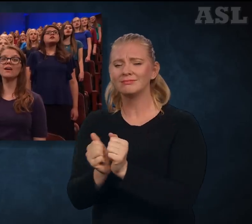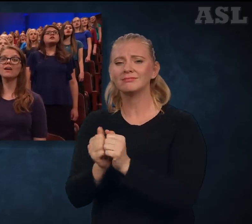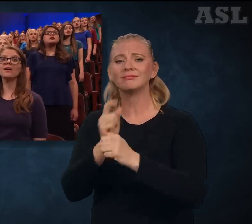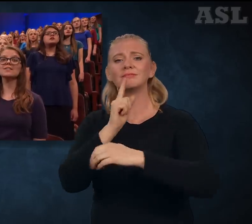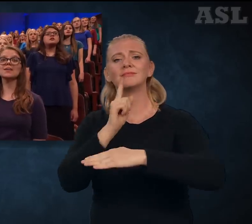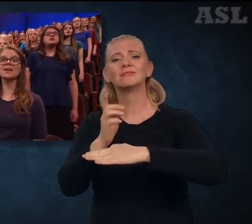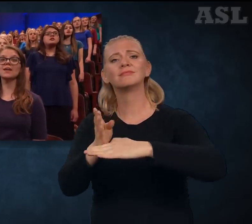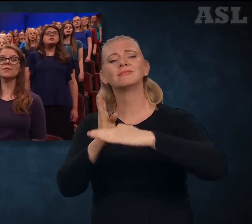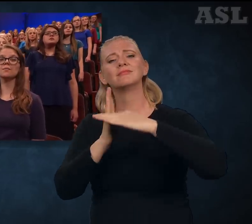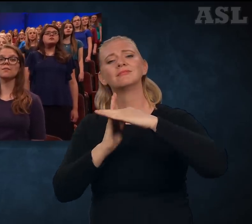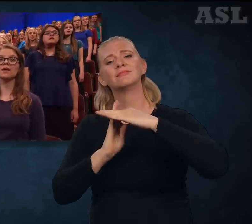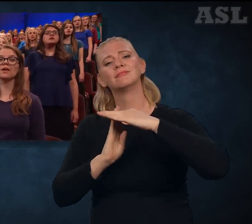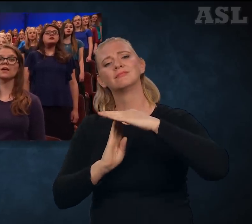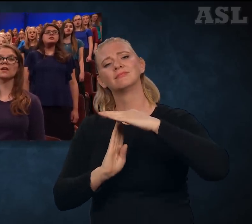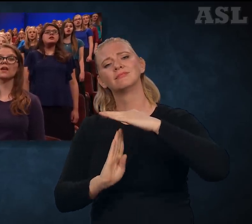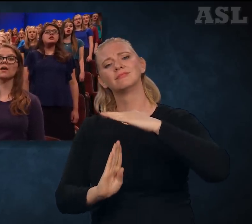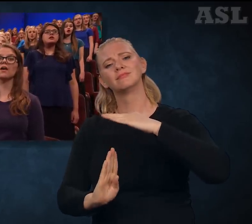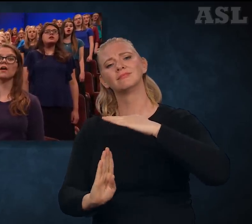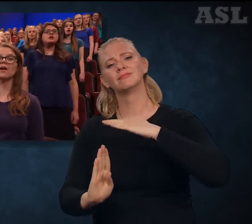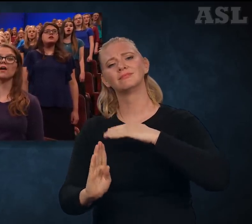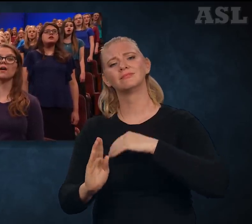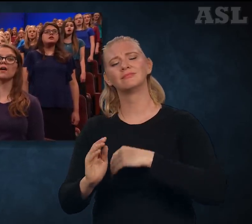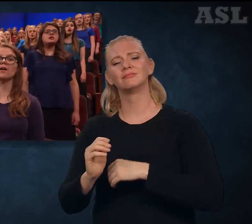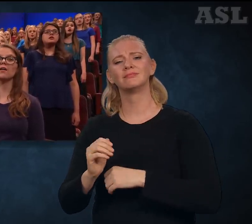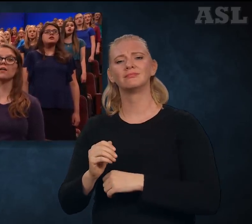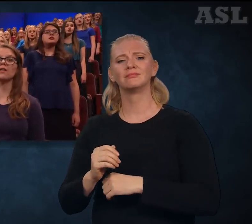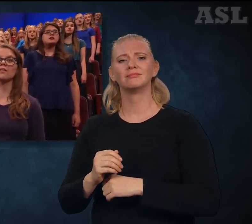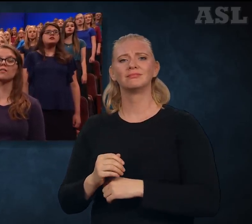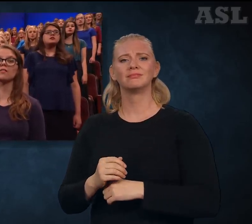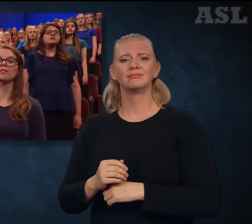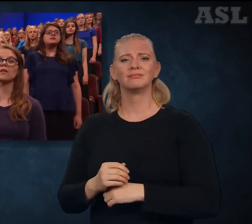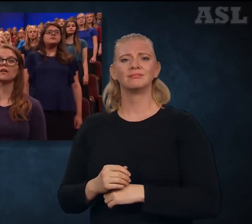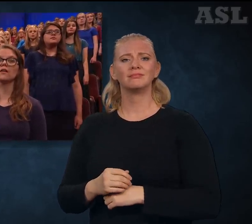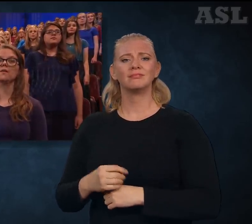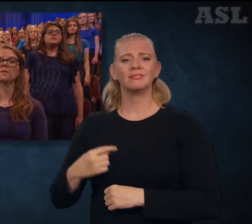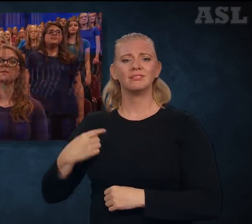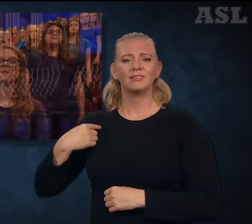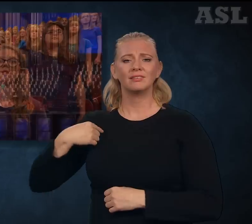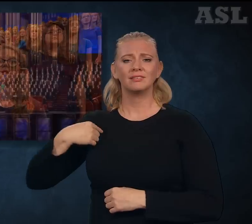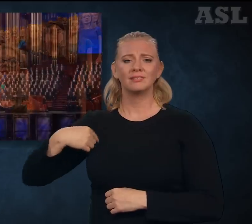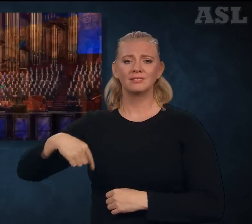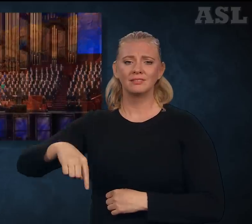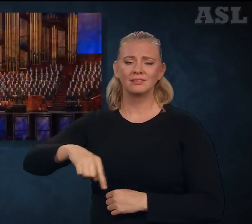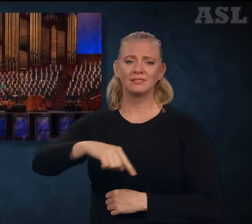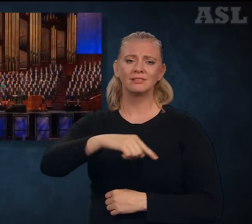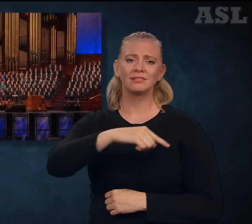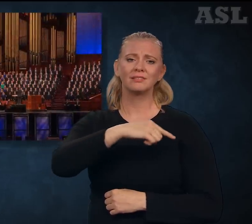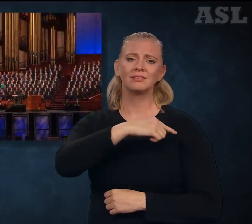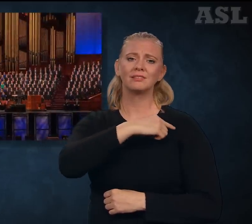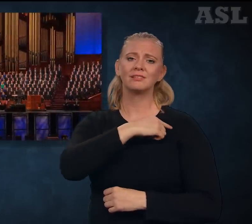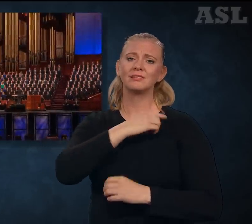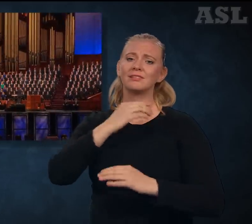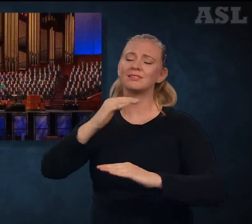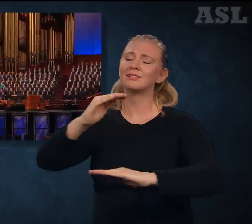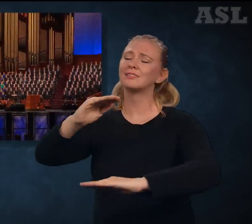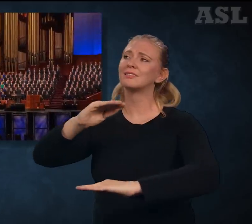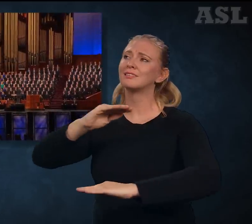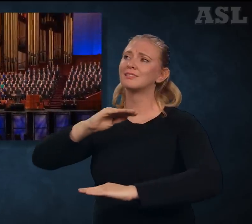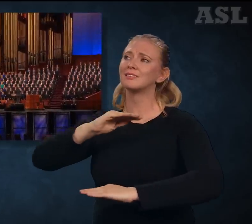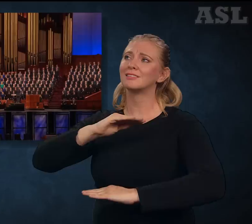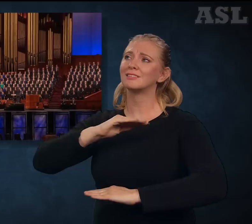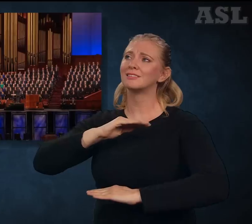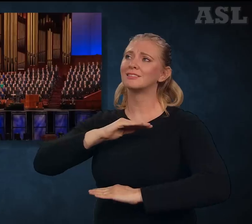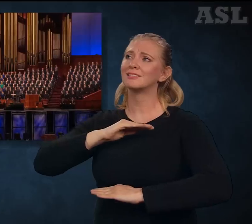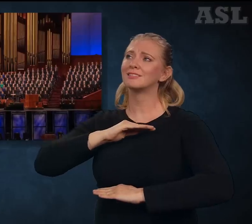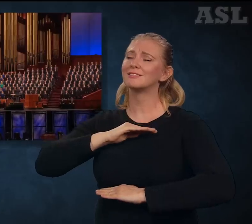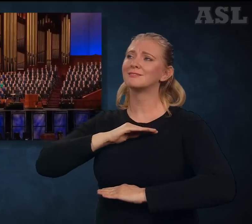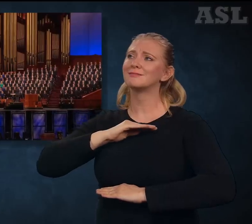WE YEARN FOR THEE; WE PLEAD IN MEEKNESS,